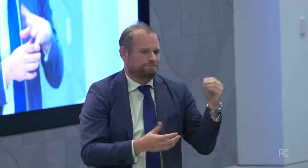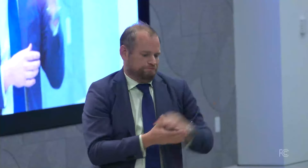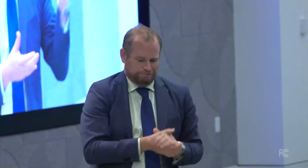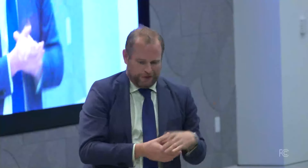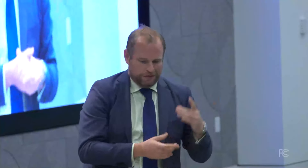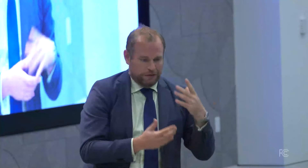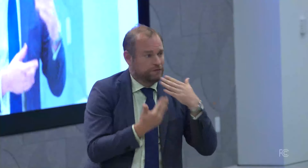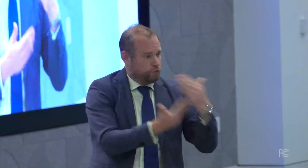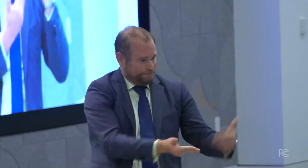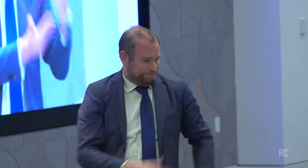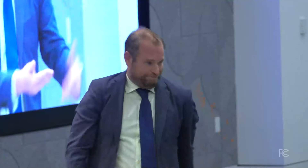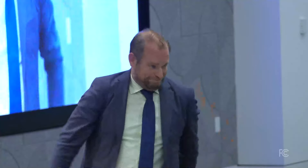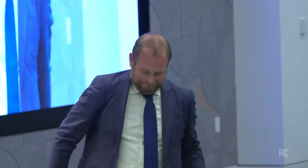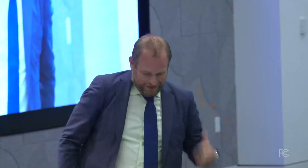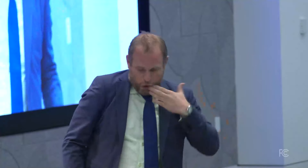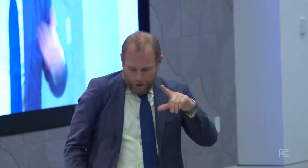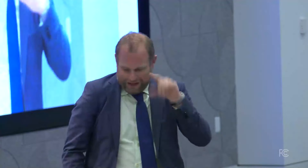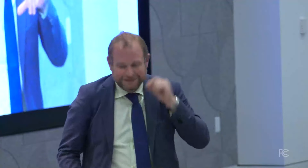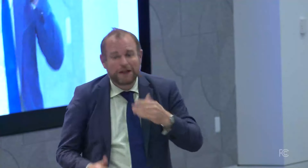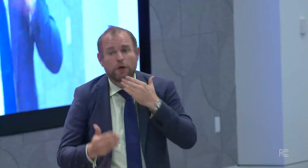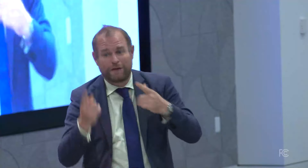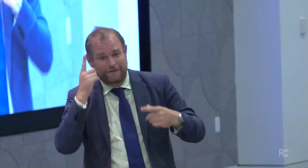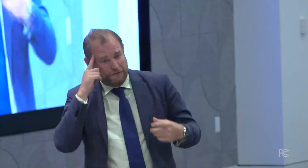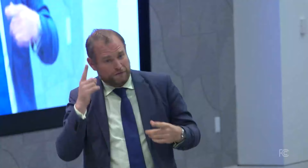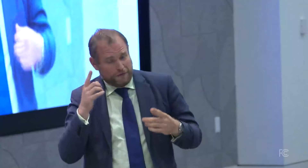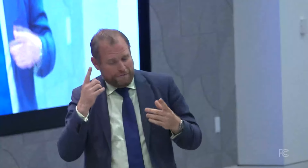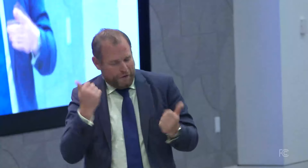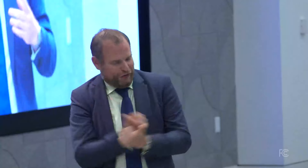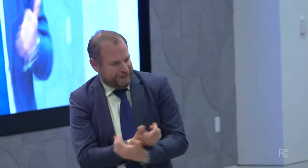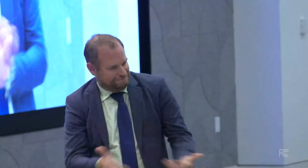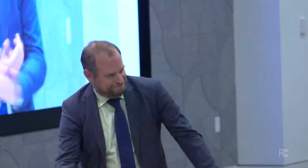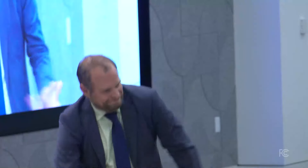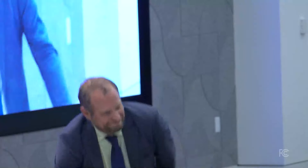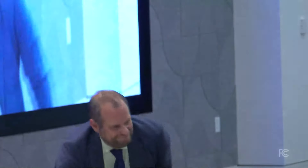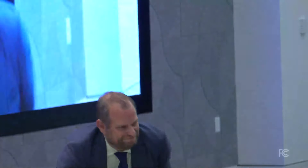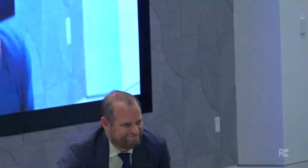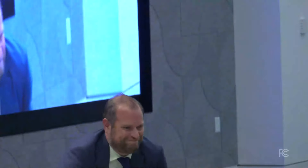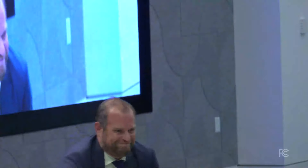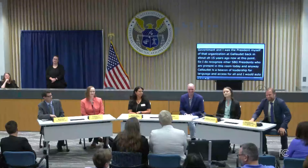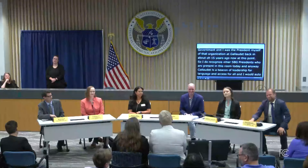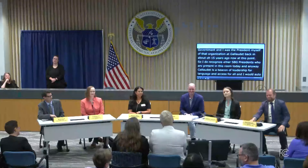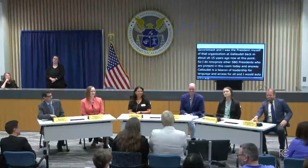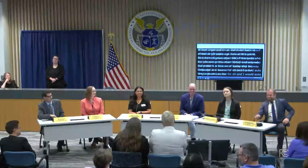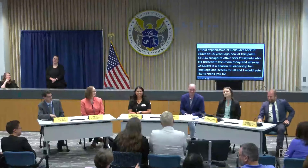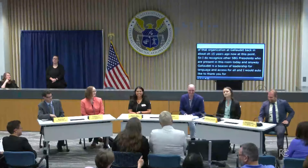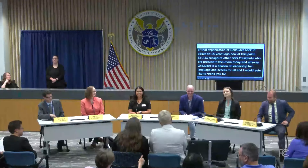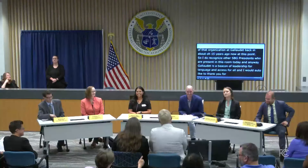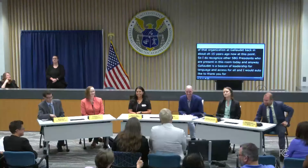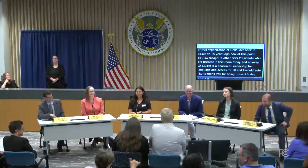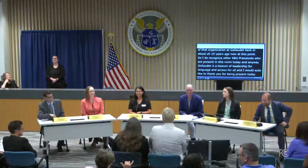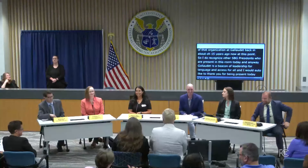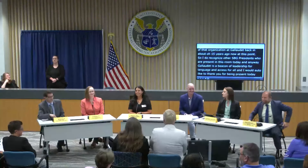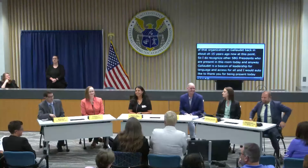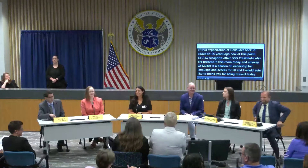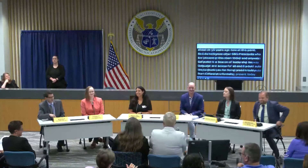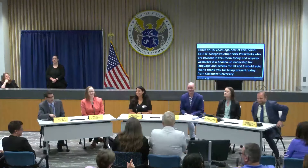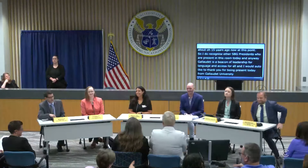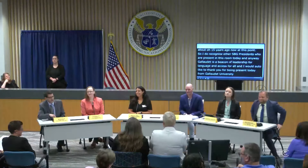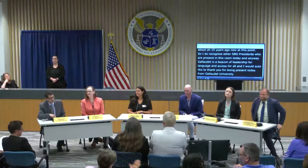SO I DO RECOGNIZE OTHER SBG PRESIDENTS WHO ARE PRESENT IN THIS ROOM TODAY AND ANYWAY GALLAUDET IS A BEACON OF LEADERSHIP FOR LANGUAGE AND ACCESS FOR ALL AND I